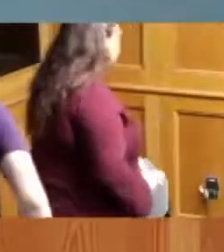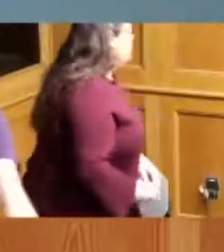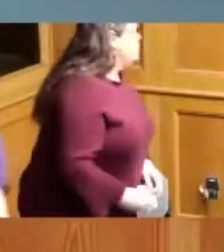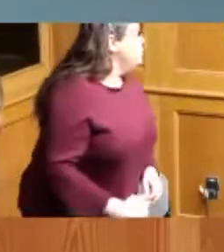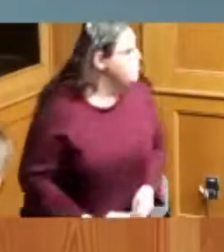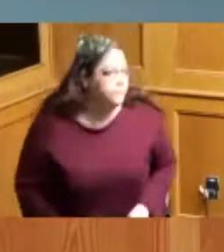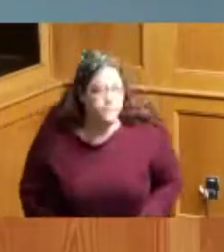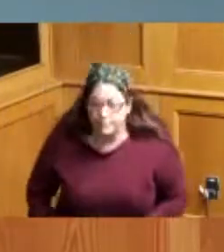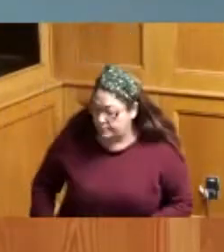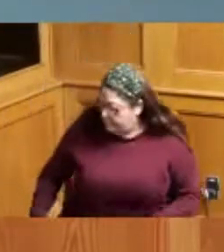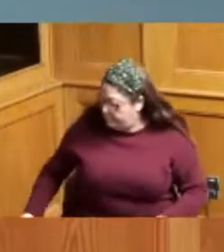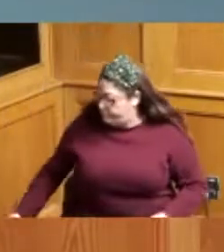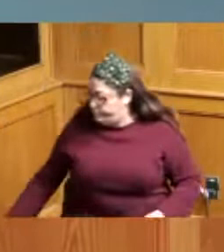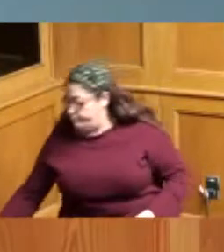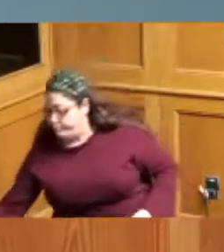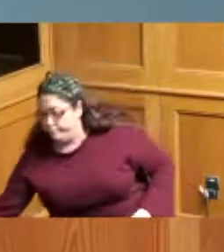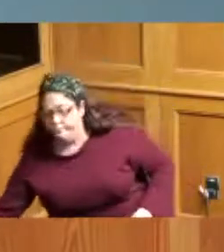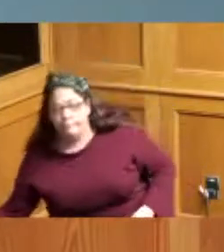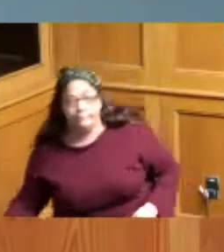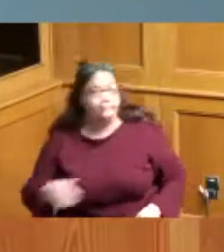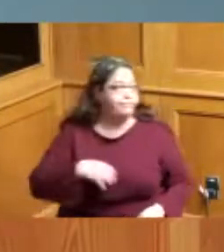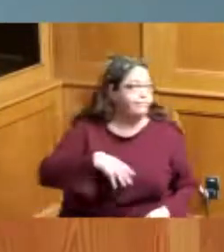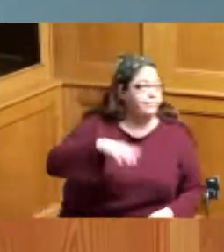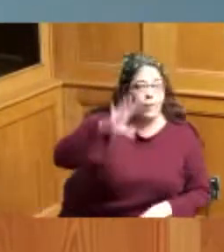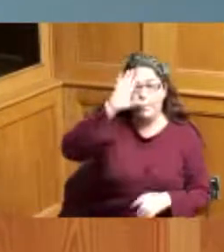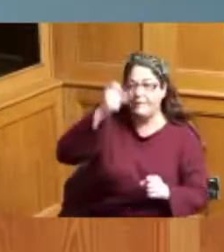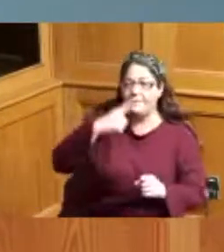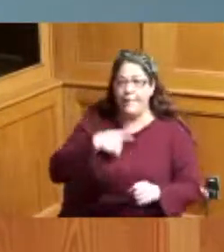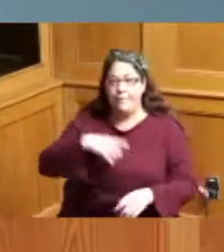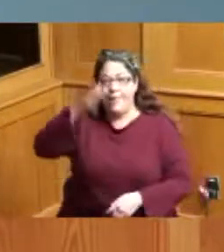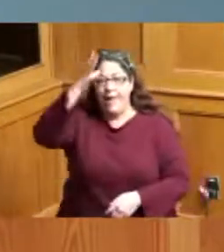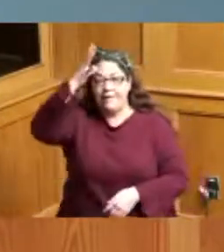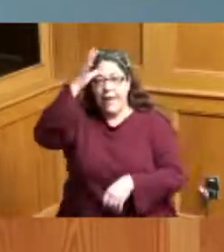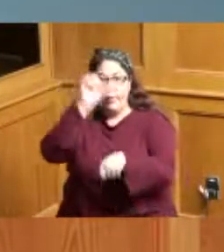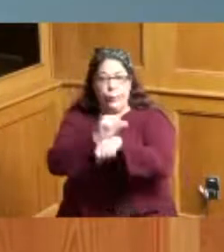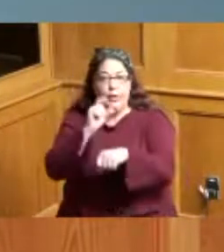how much I support them my my dad spent his whole life working for the Bengals and we've